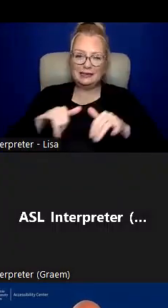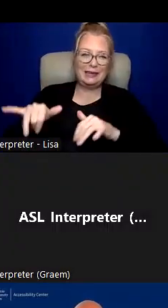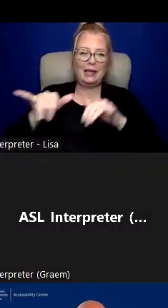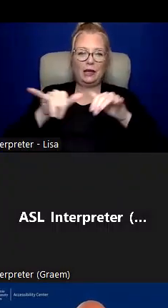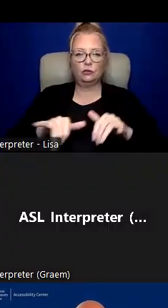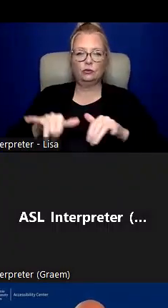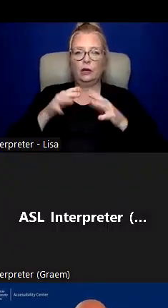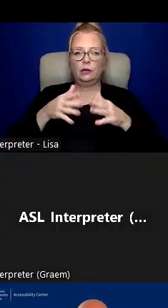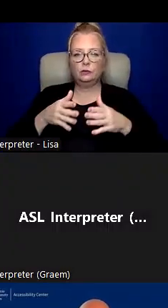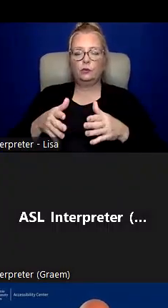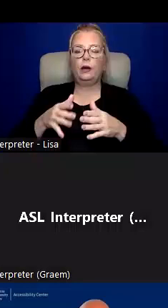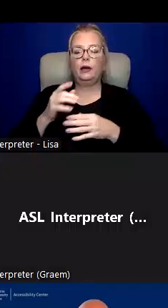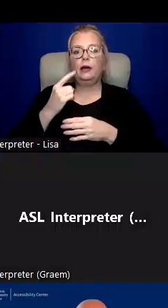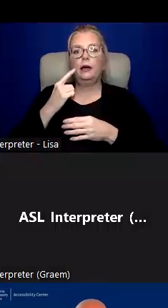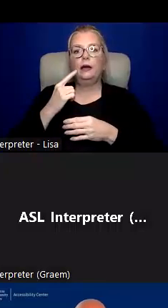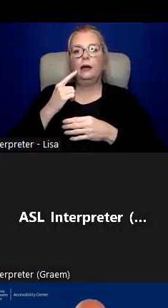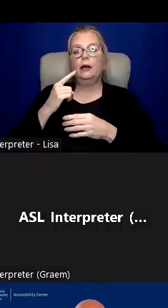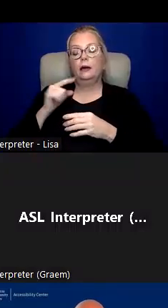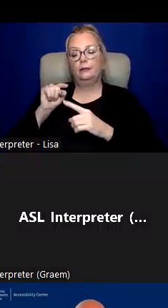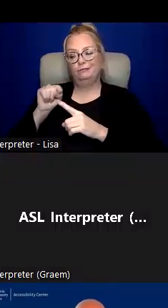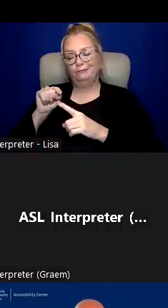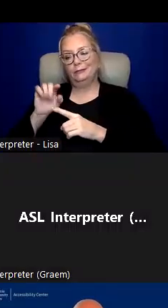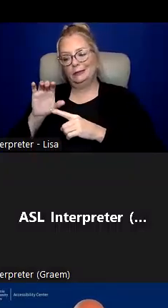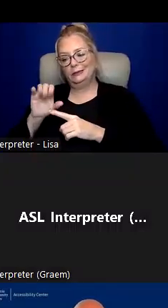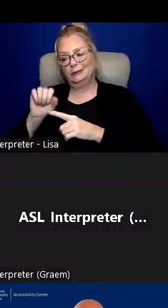in the case of the CSU, all of the colleges having